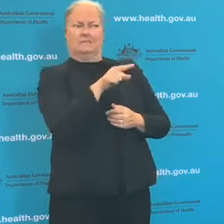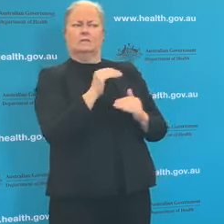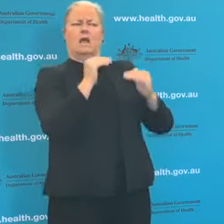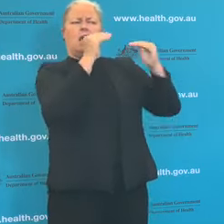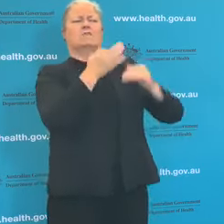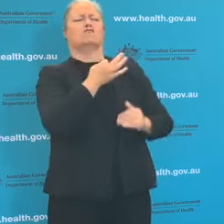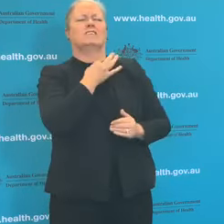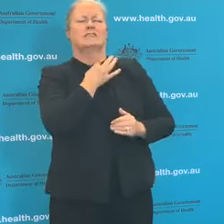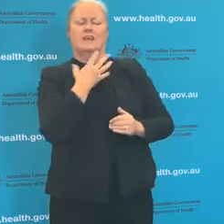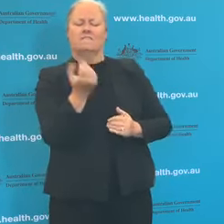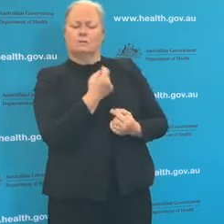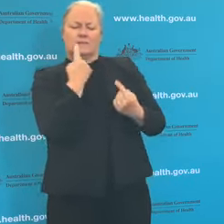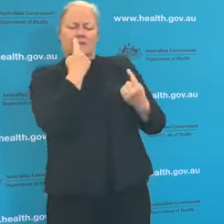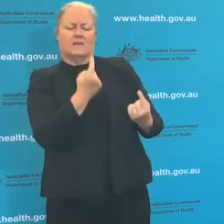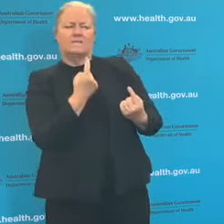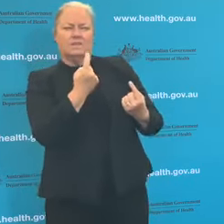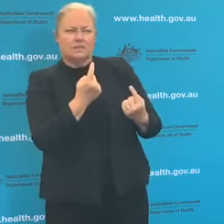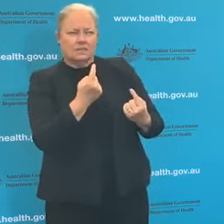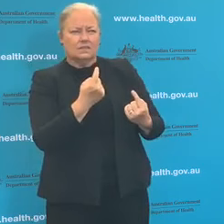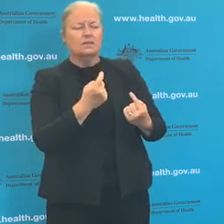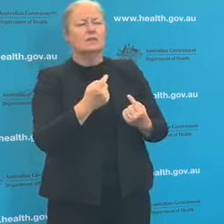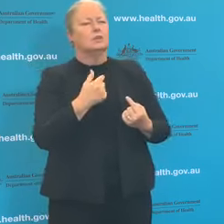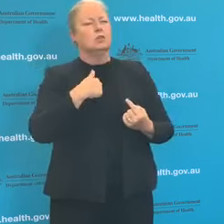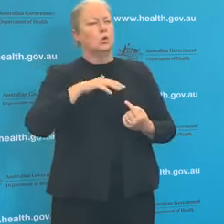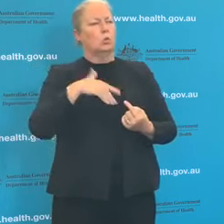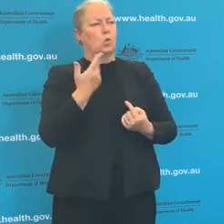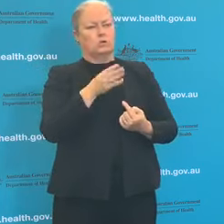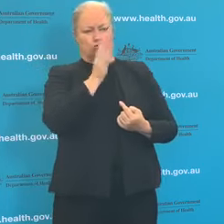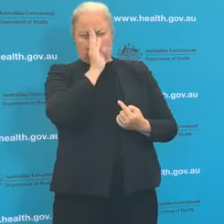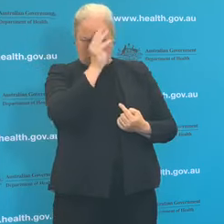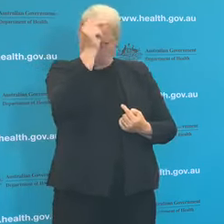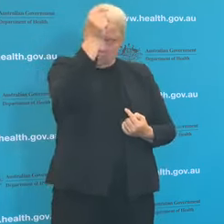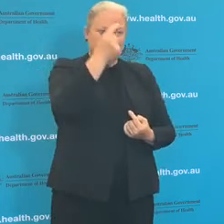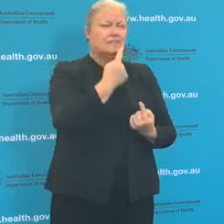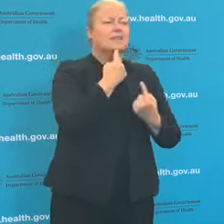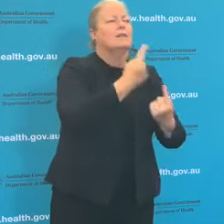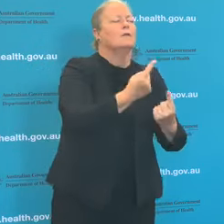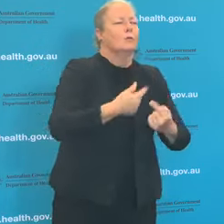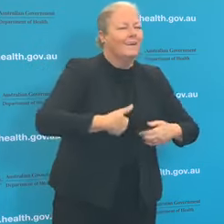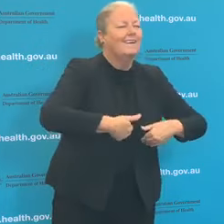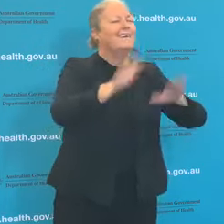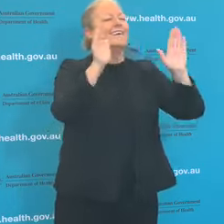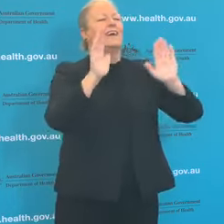we're keen to push in the first tranche, but I think it's likely that that will be a future consideration,